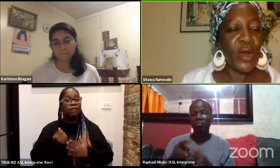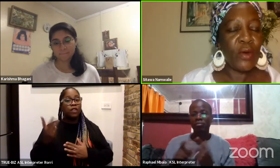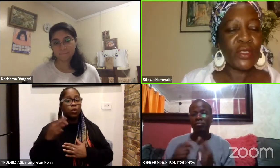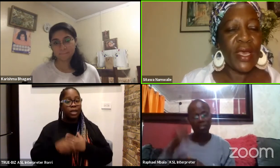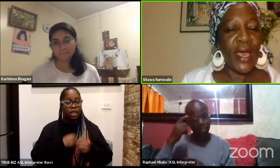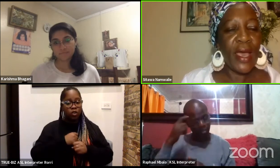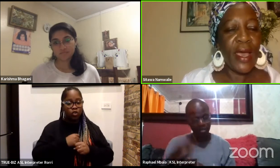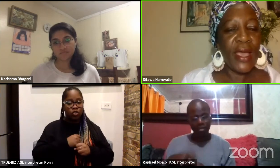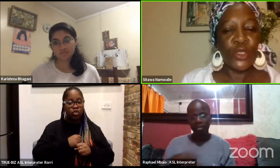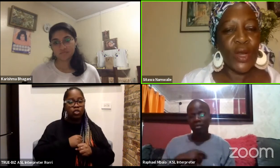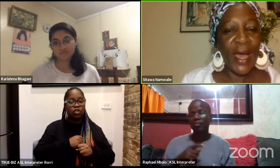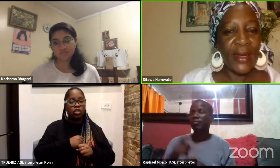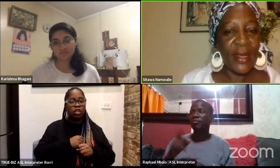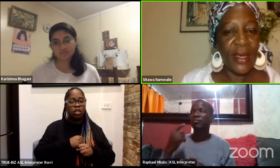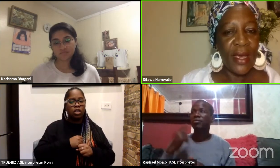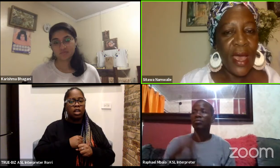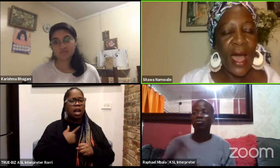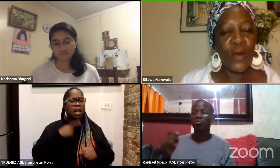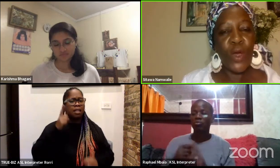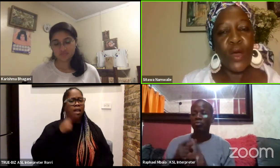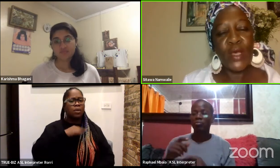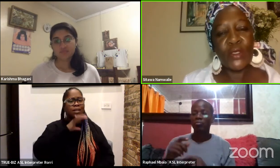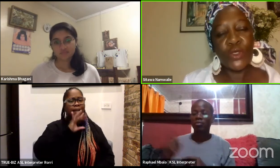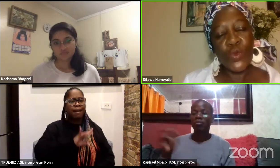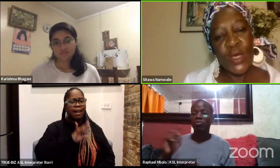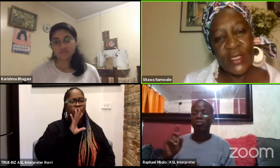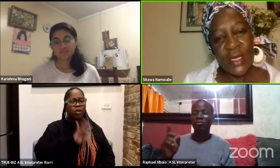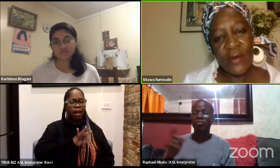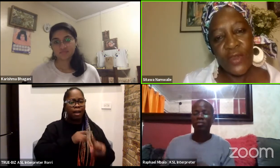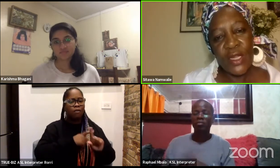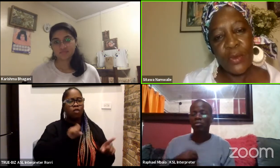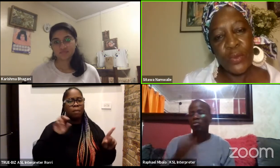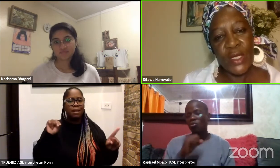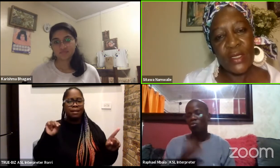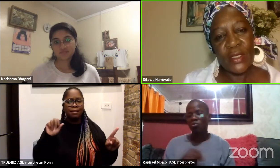when I was eight or nine and we were squeezing up VW Beetle,